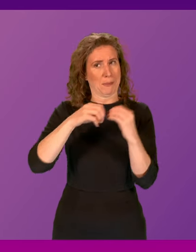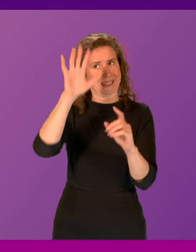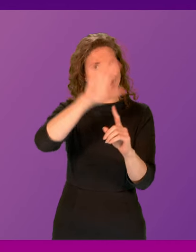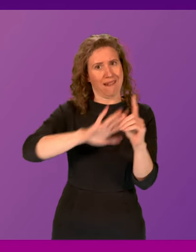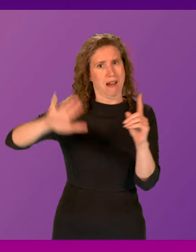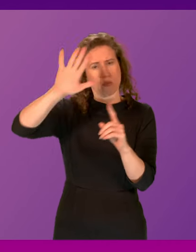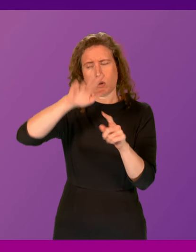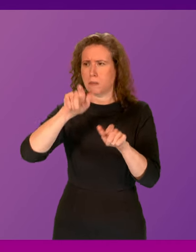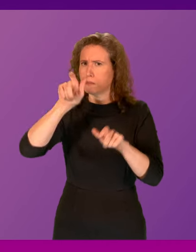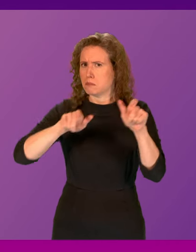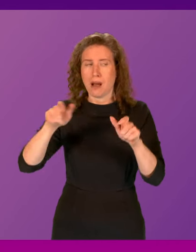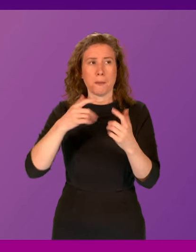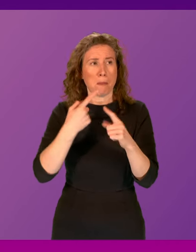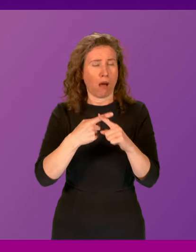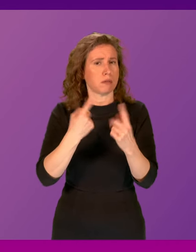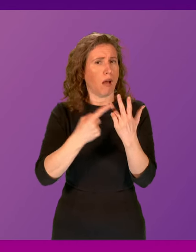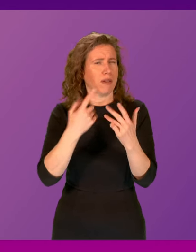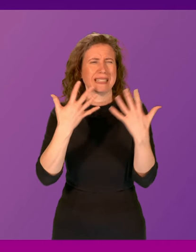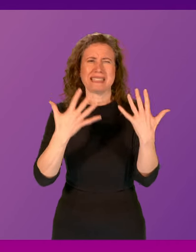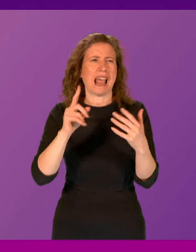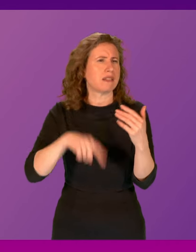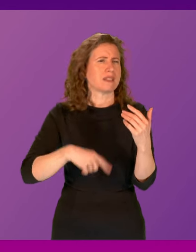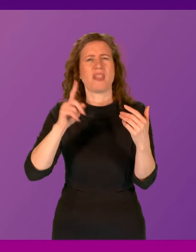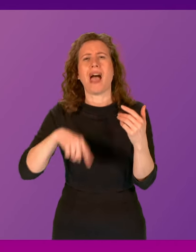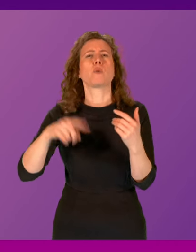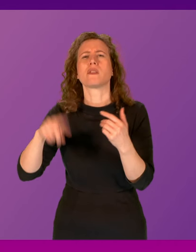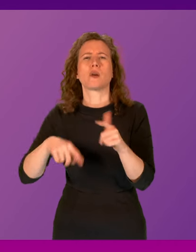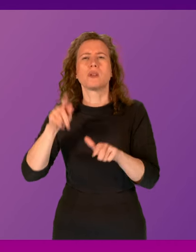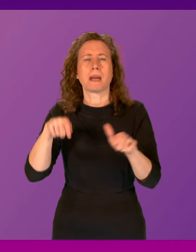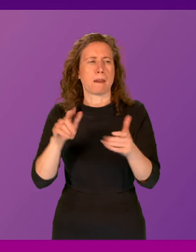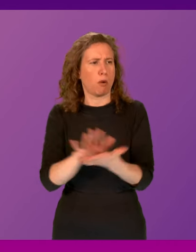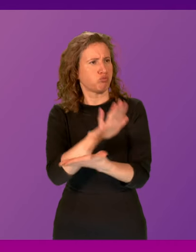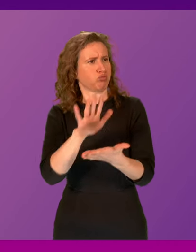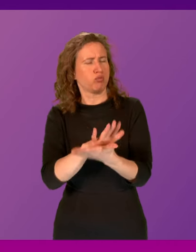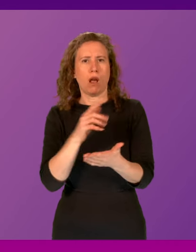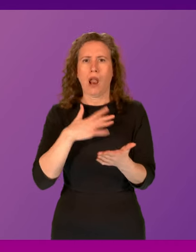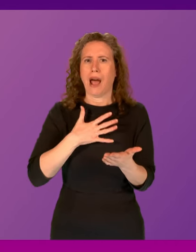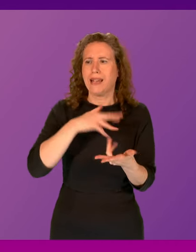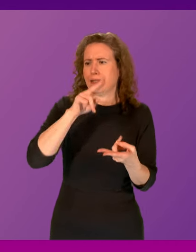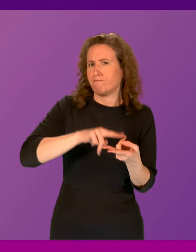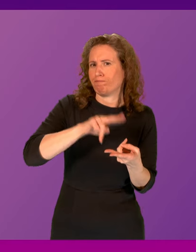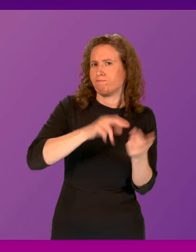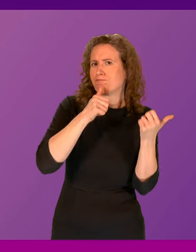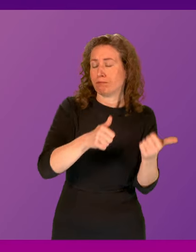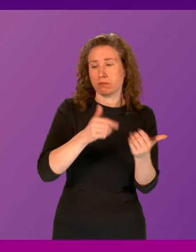thousands of other people across Scotland. In my opinion, it has been beneficial to